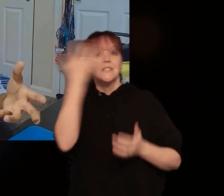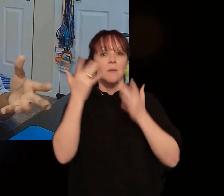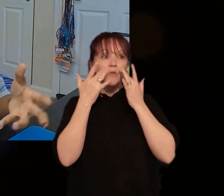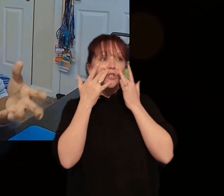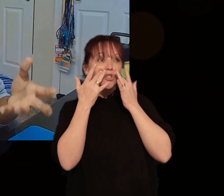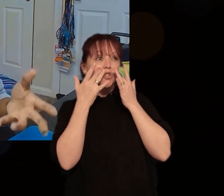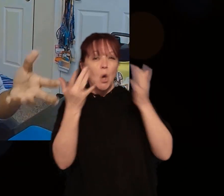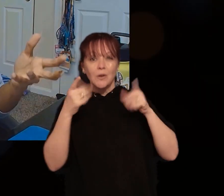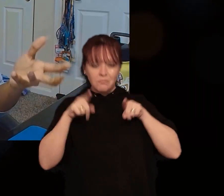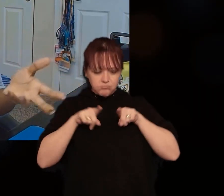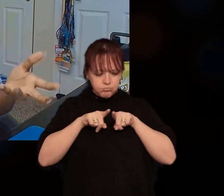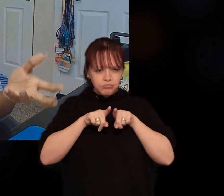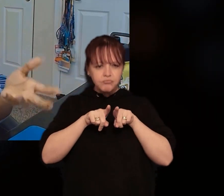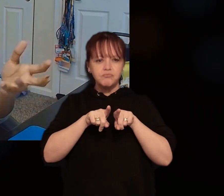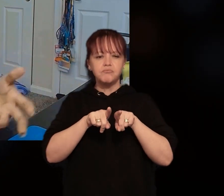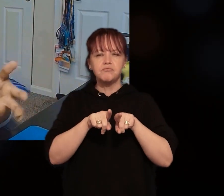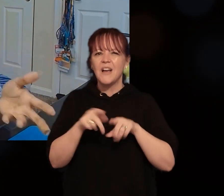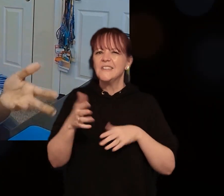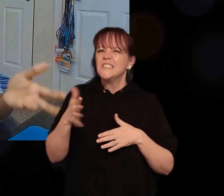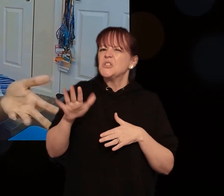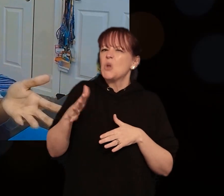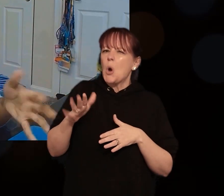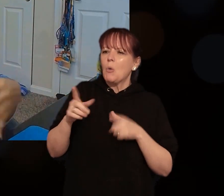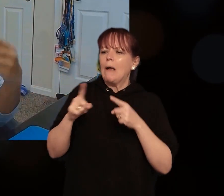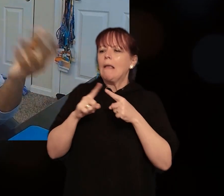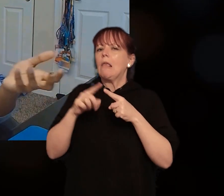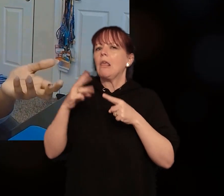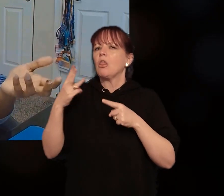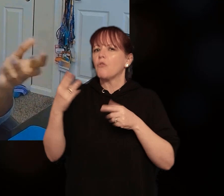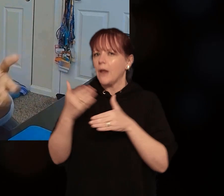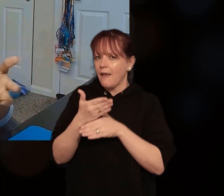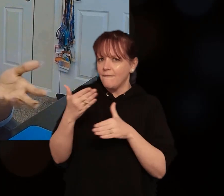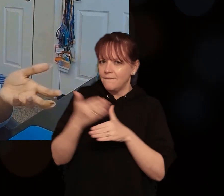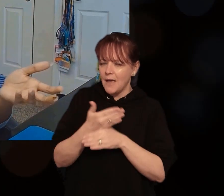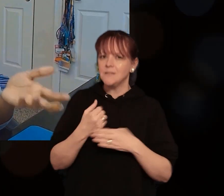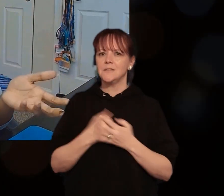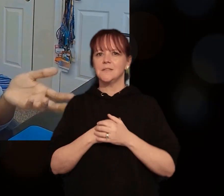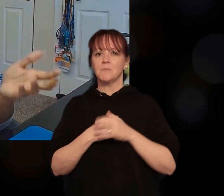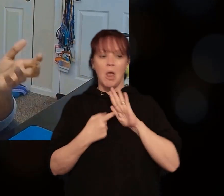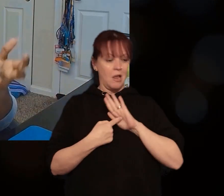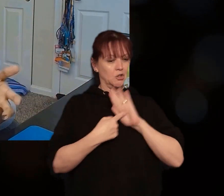various other not quite E3 events, highlighting a wide range of games